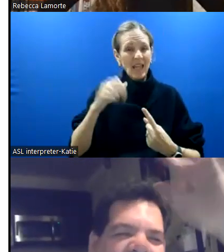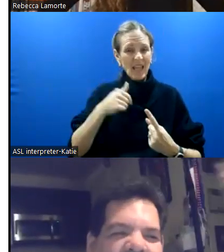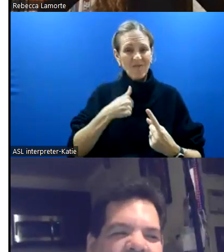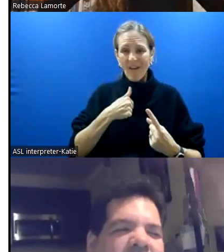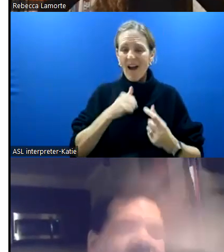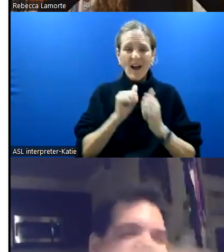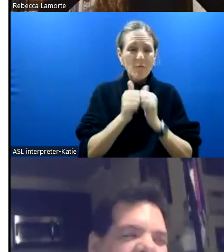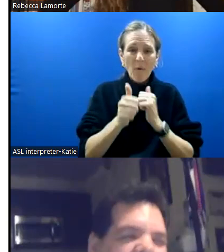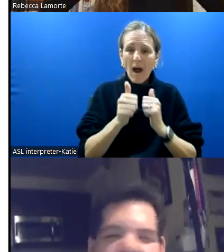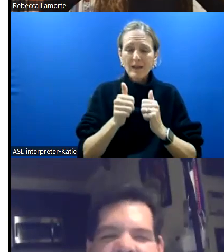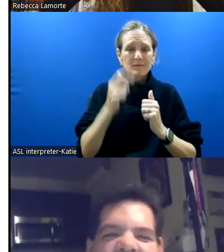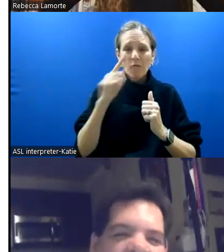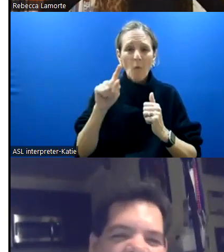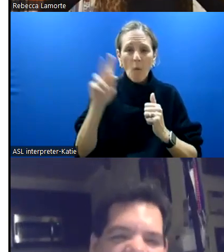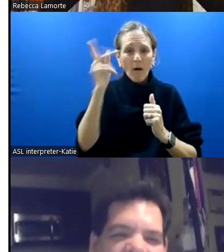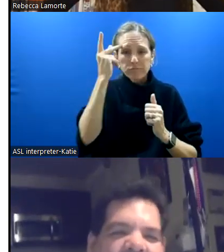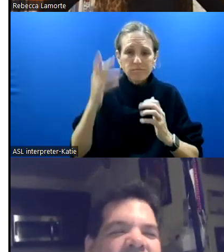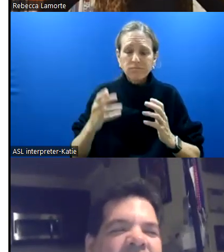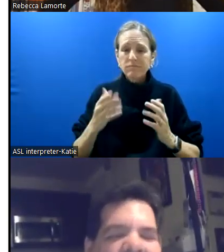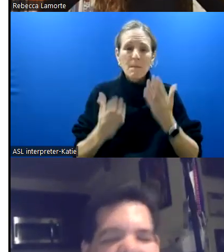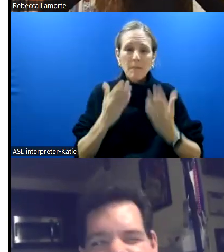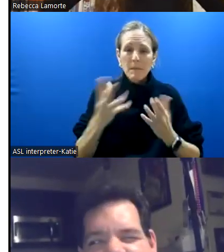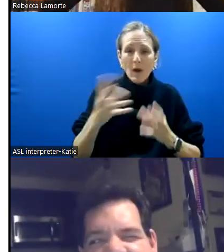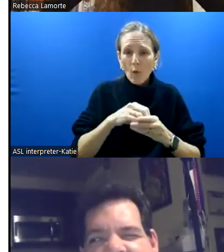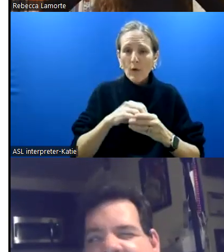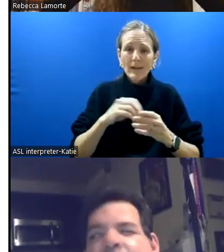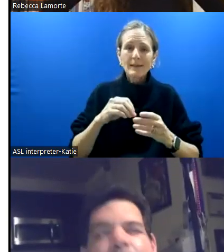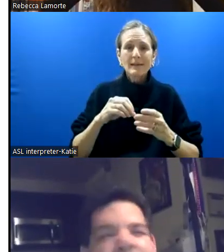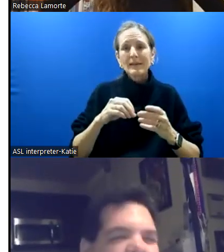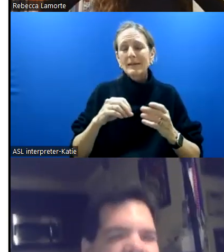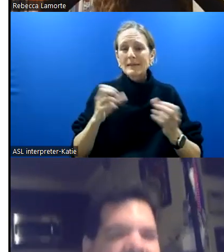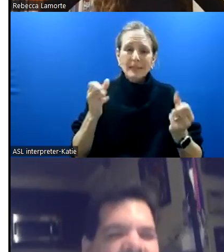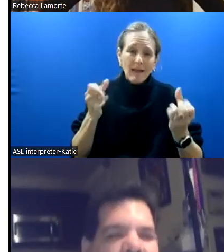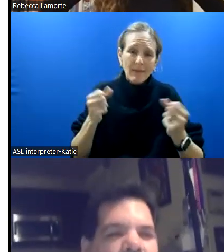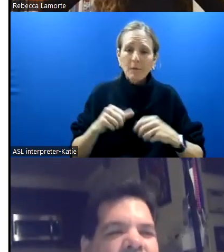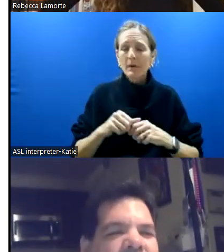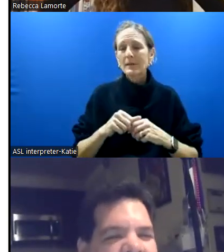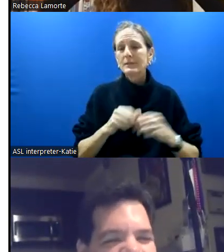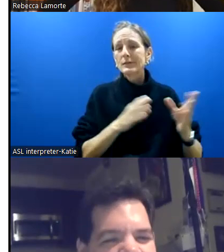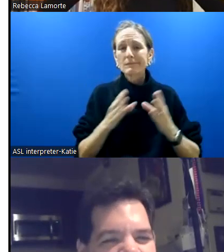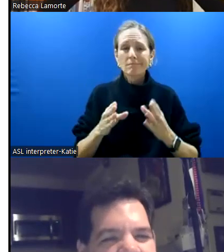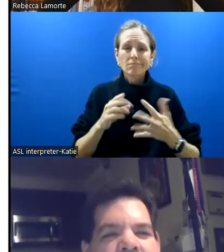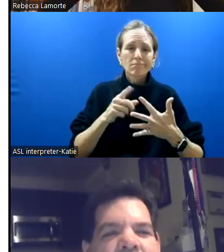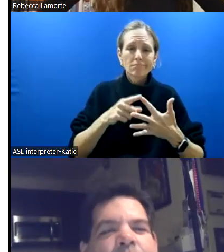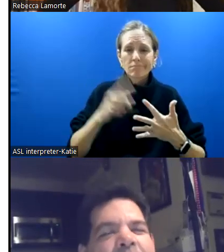how to include maybe sign language, maybe buildings that are more accessible.